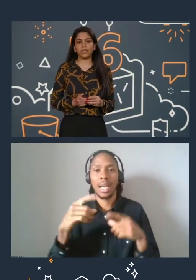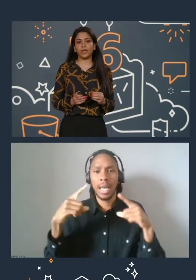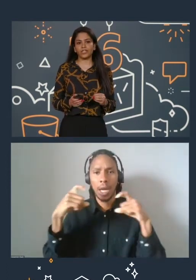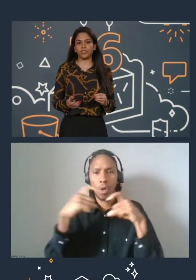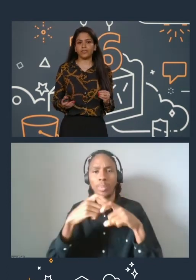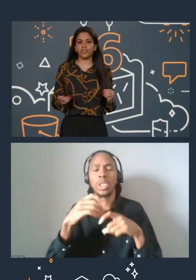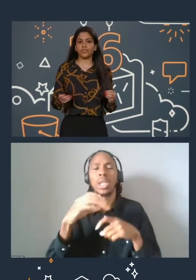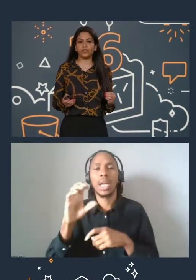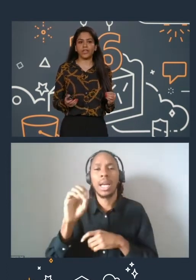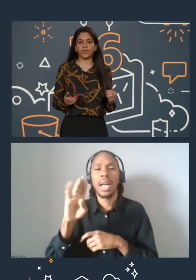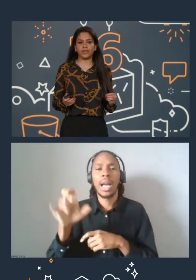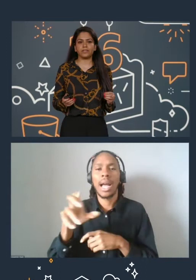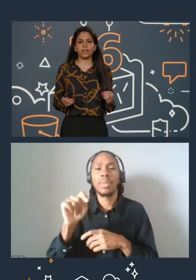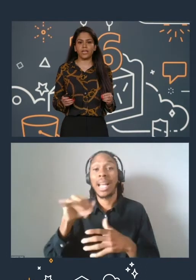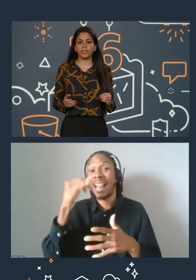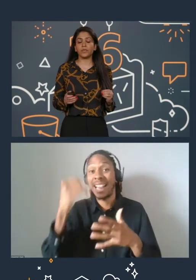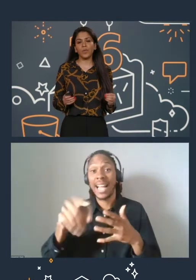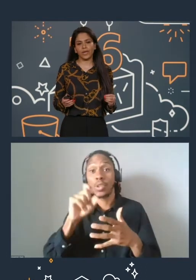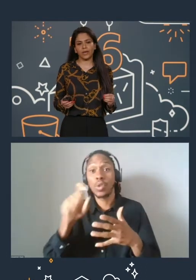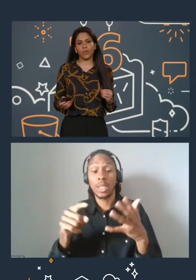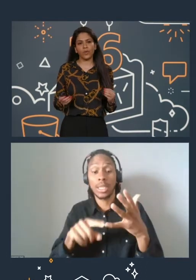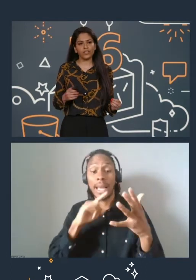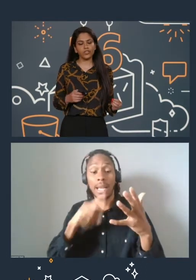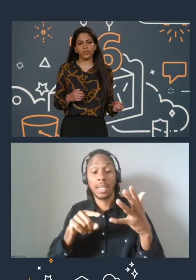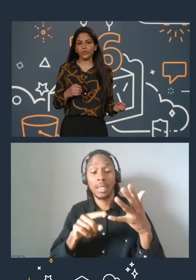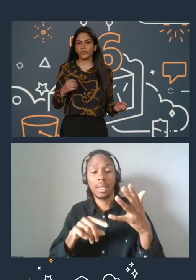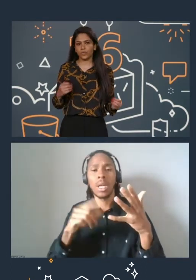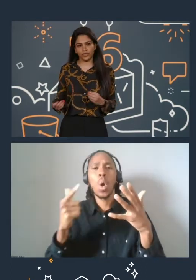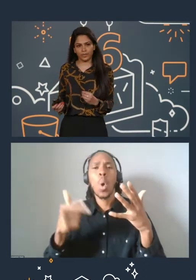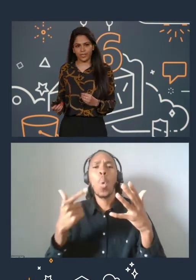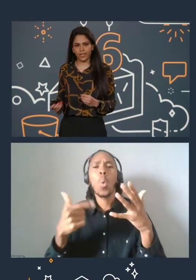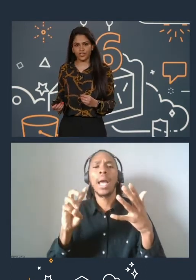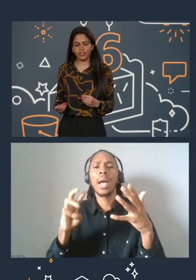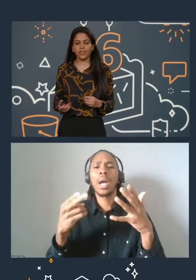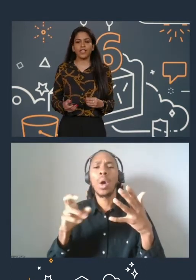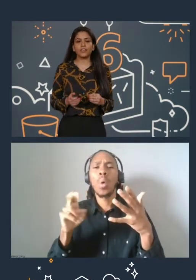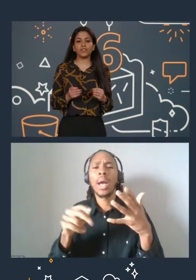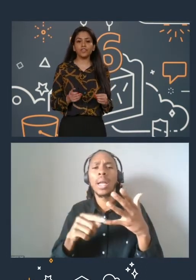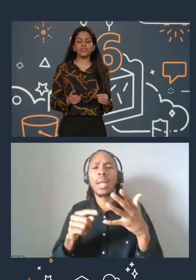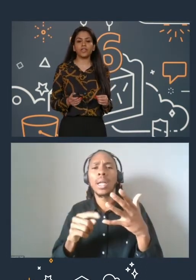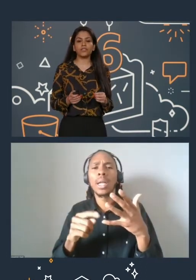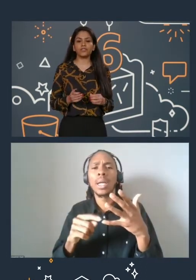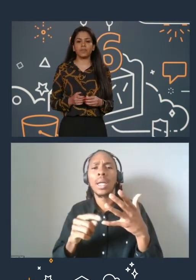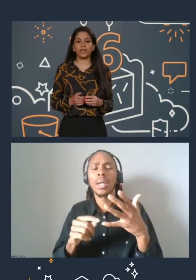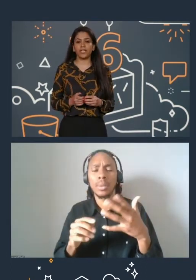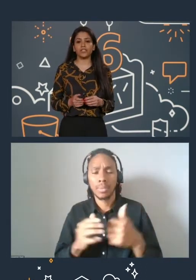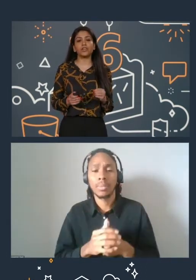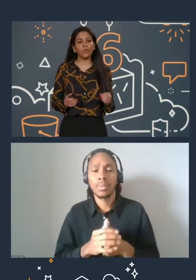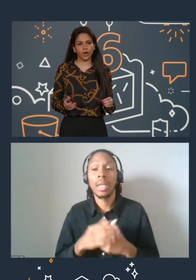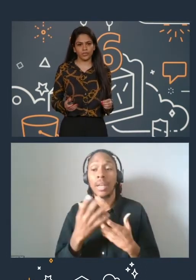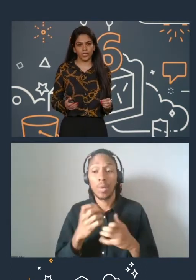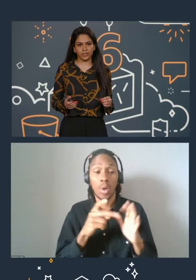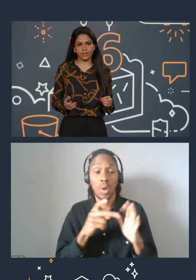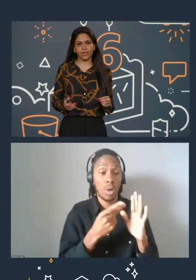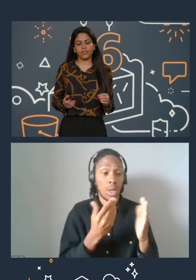the question that we should try to answer is when. When to use what replication? So if you're trying to replicate new objects,